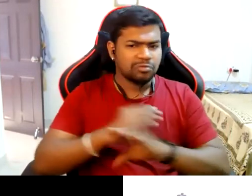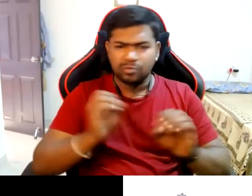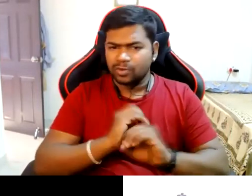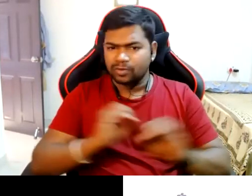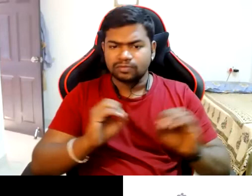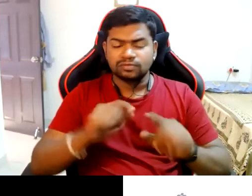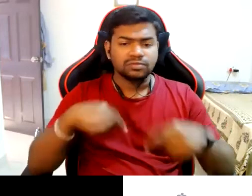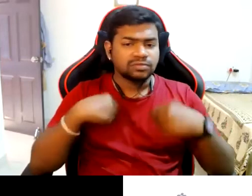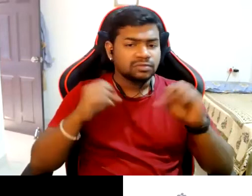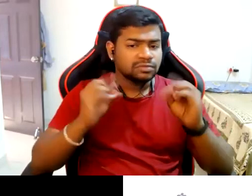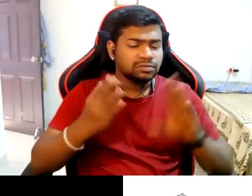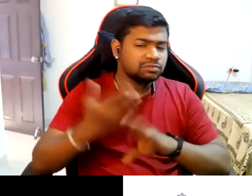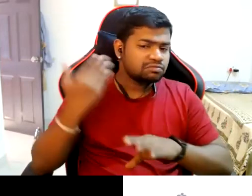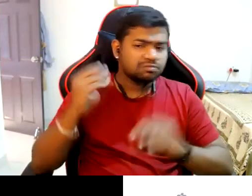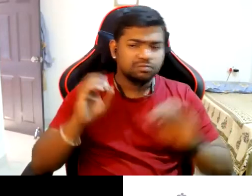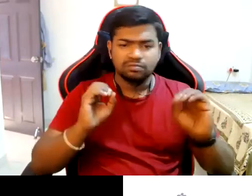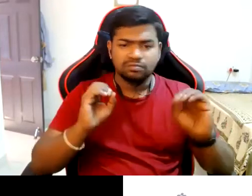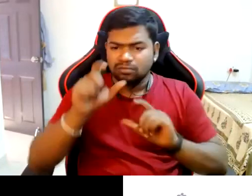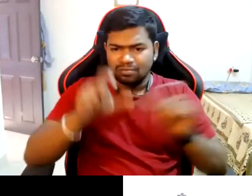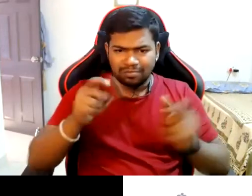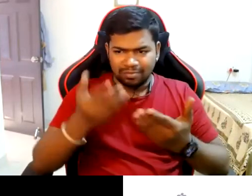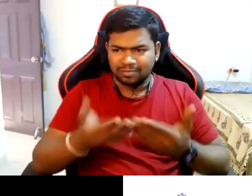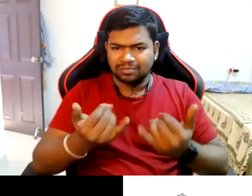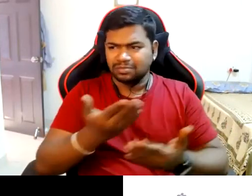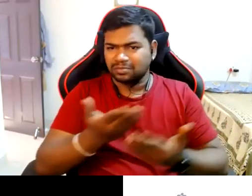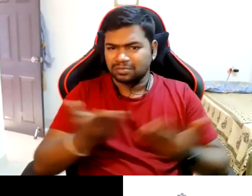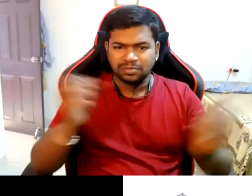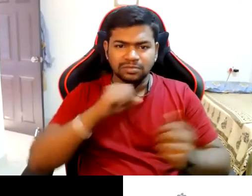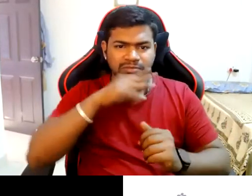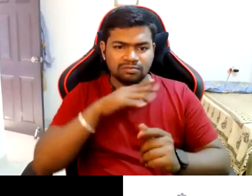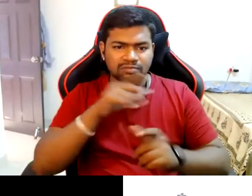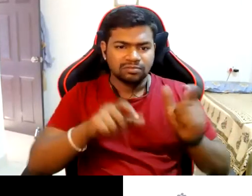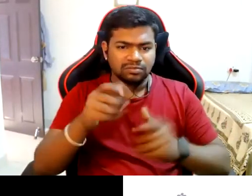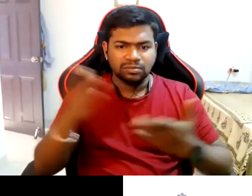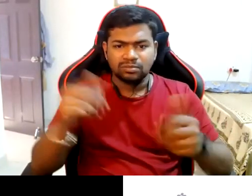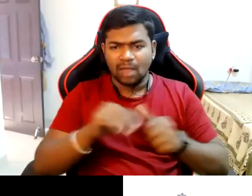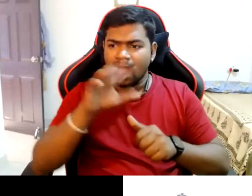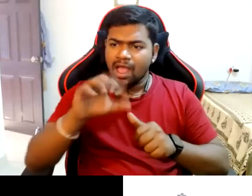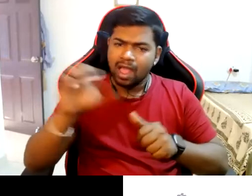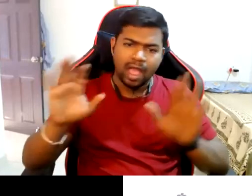and we really don't want you to suffer the way We had suffered, world to you.